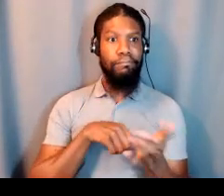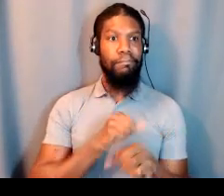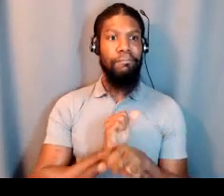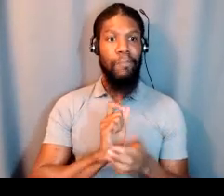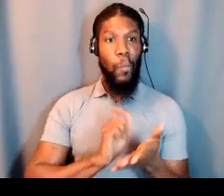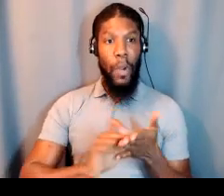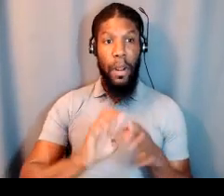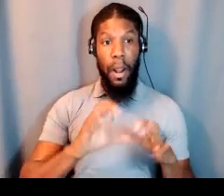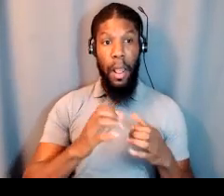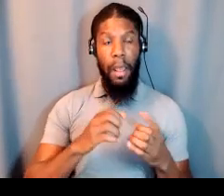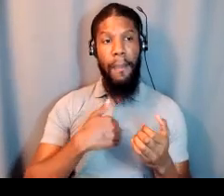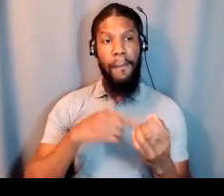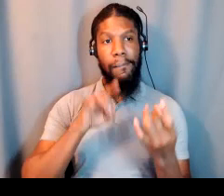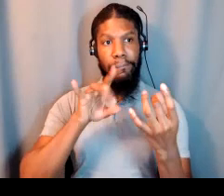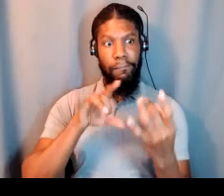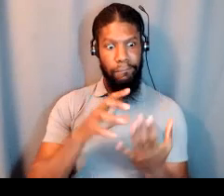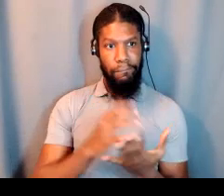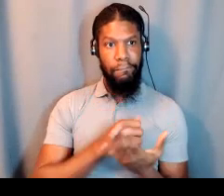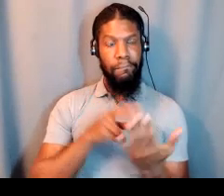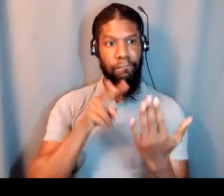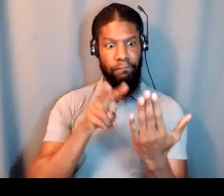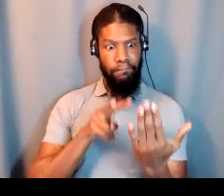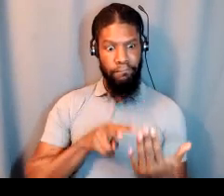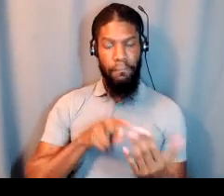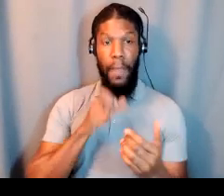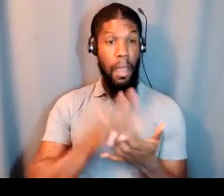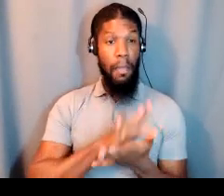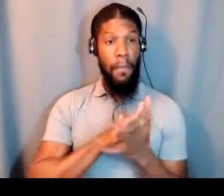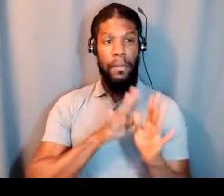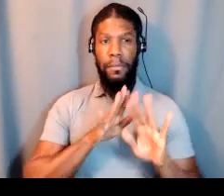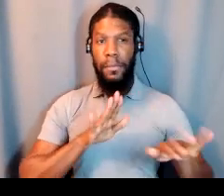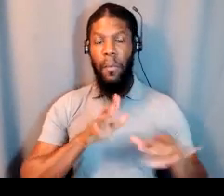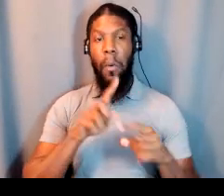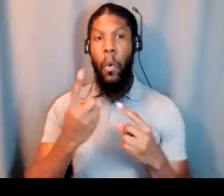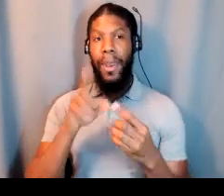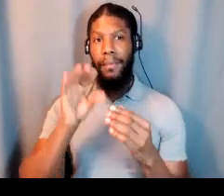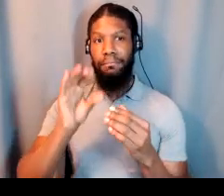that were left on the documents. So not the documents themselves, just the comments. From there, I coded comments